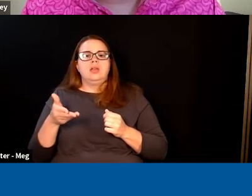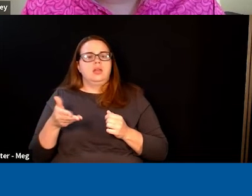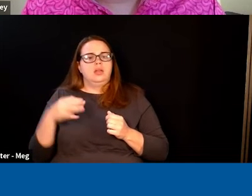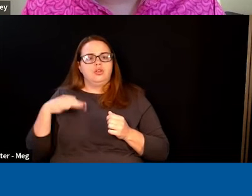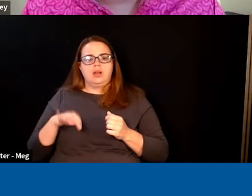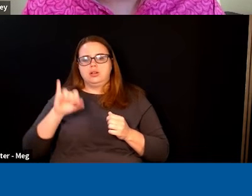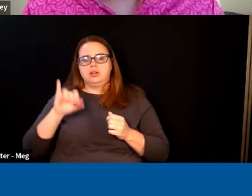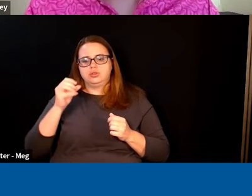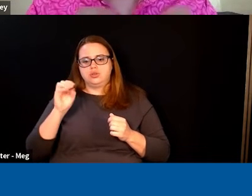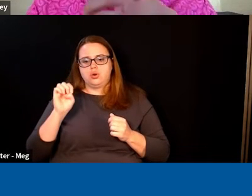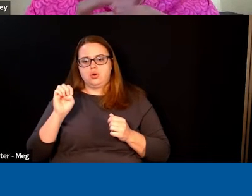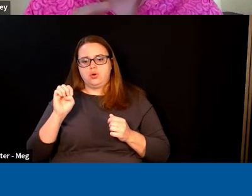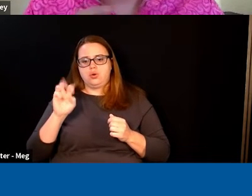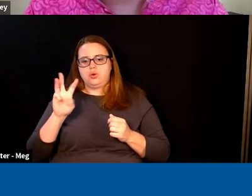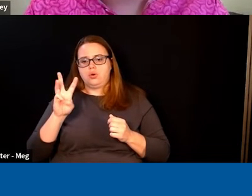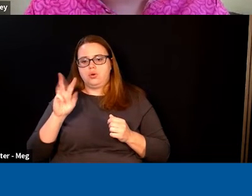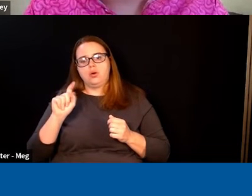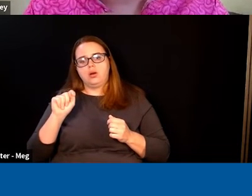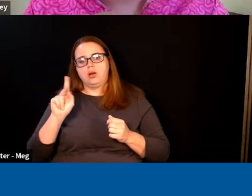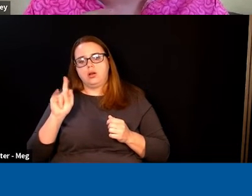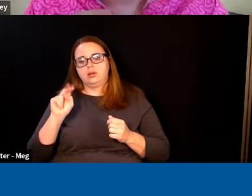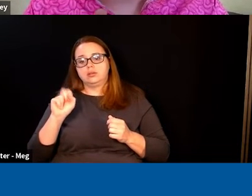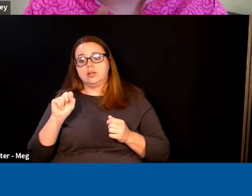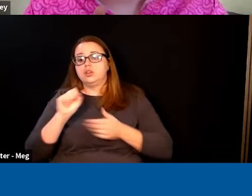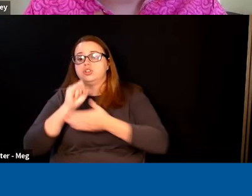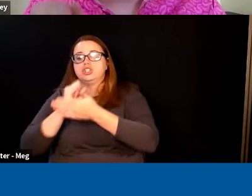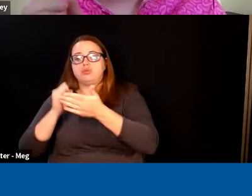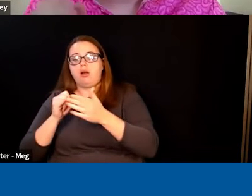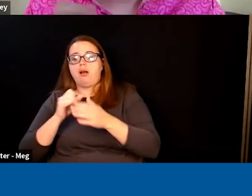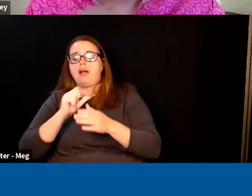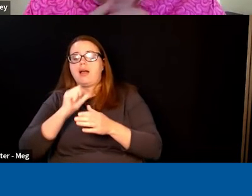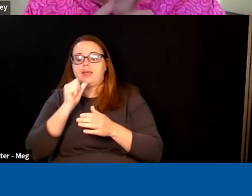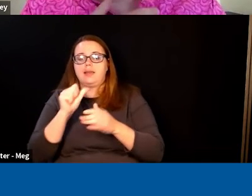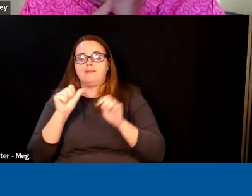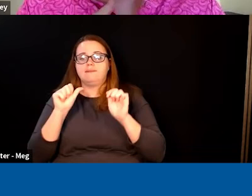is draw an invisible border that renders when high contrast mode is active.